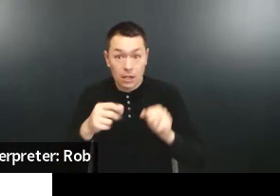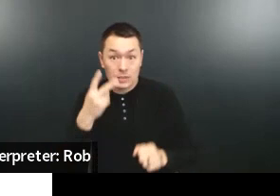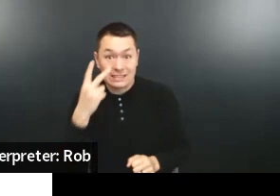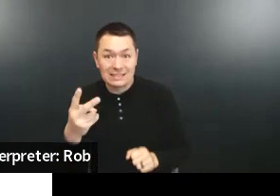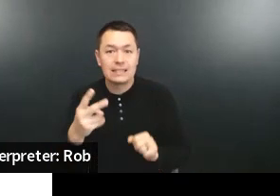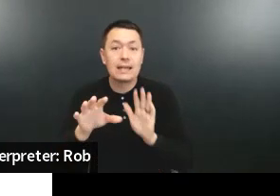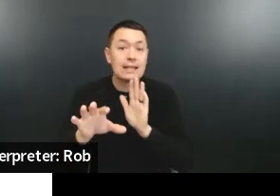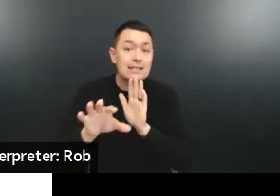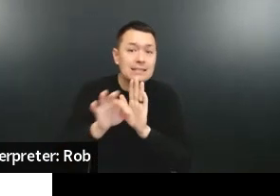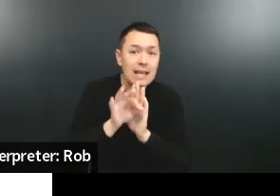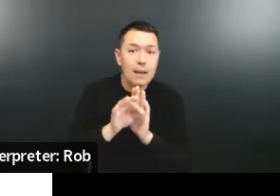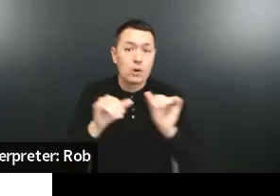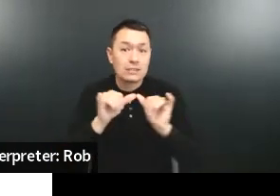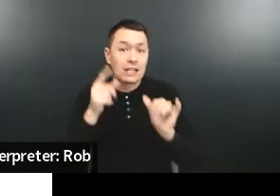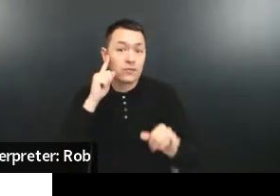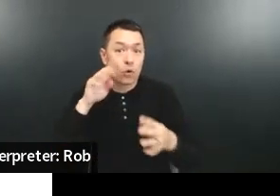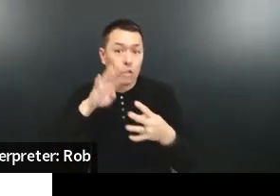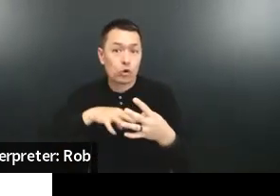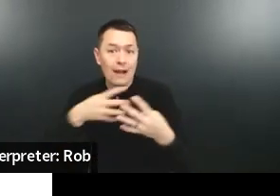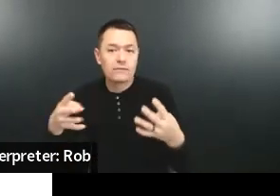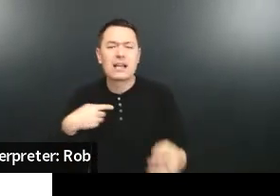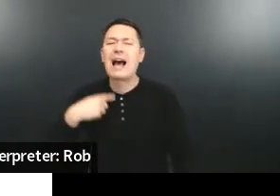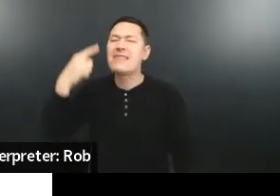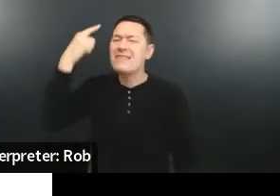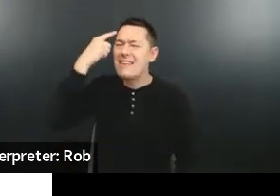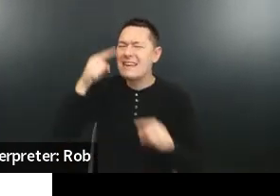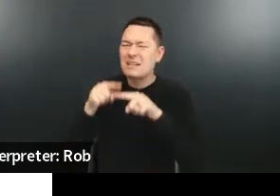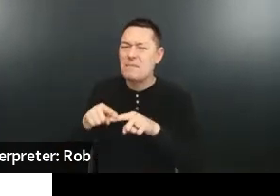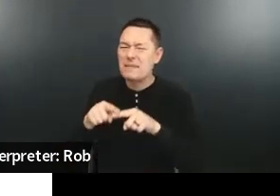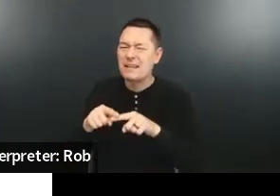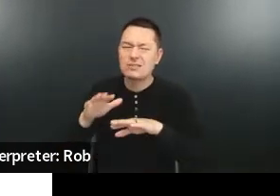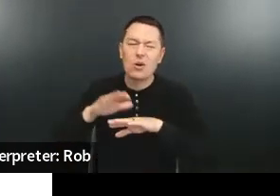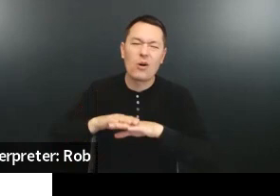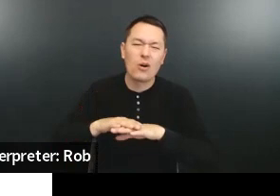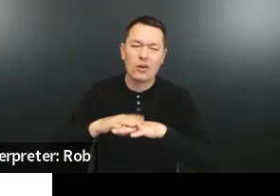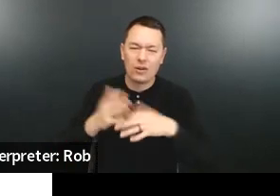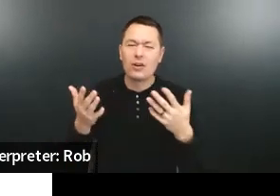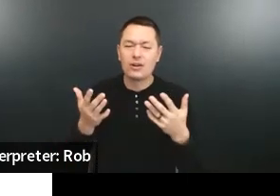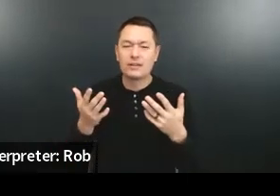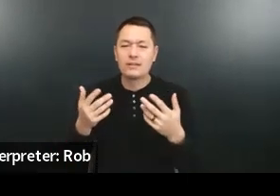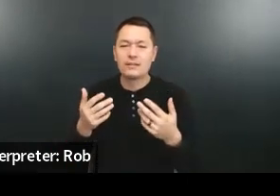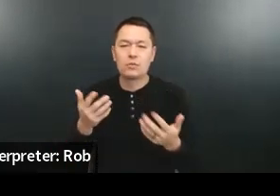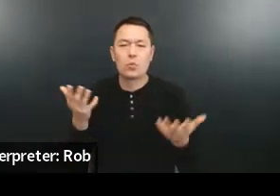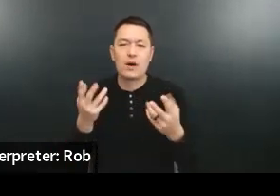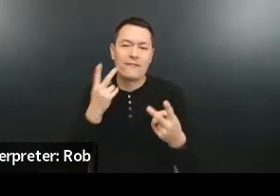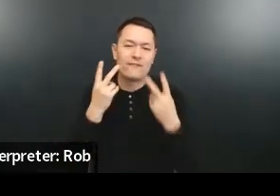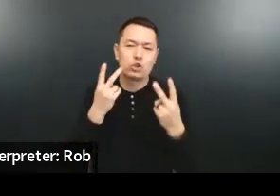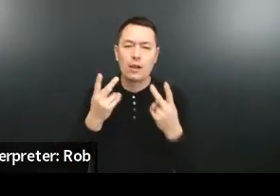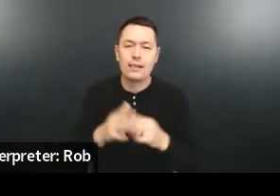And I believe it depends on the day on the on the visual. Sometimes you can.